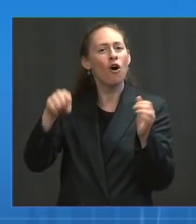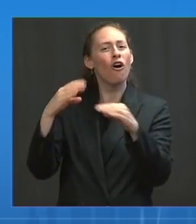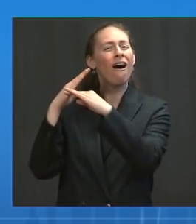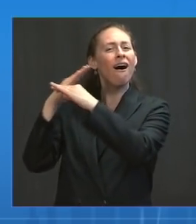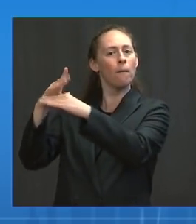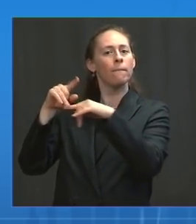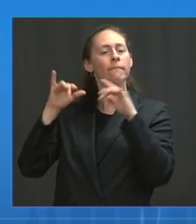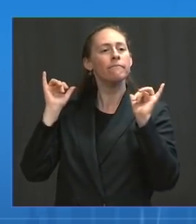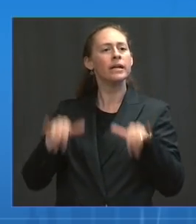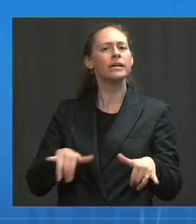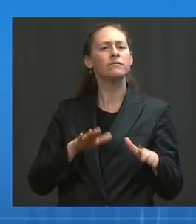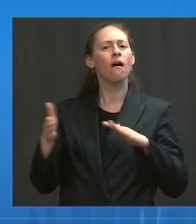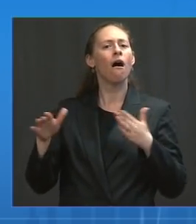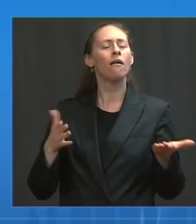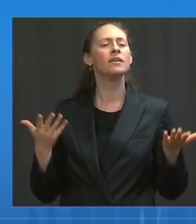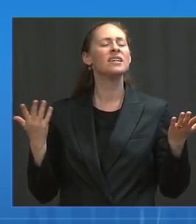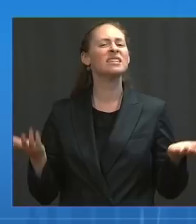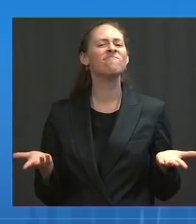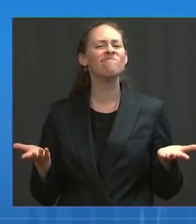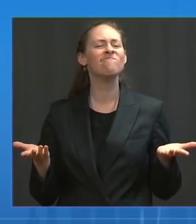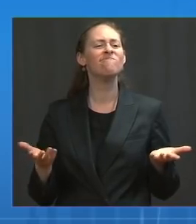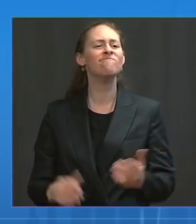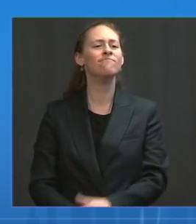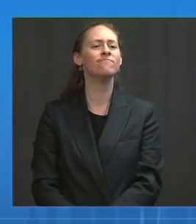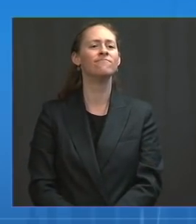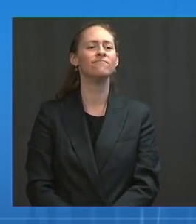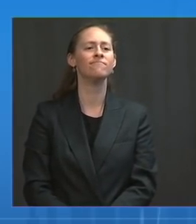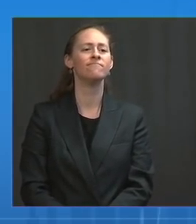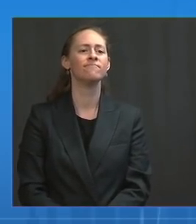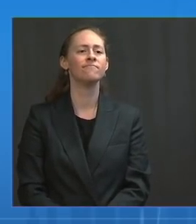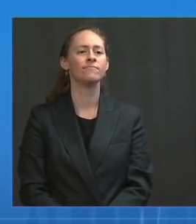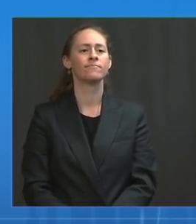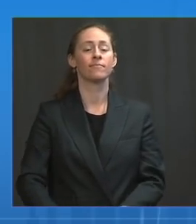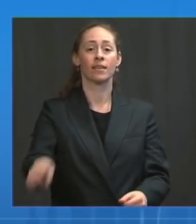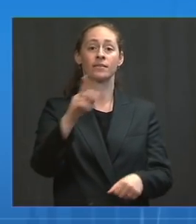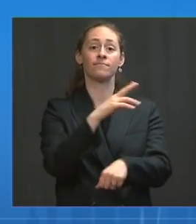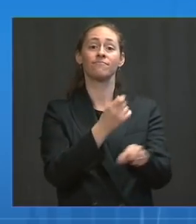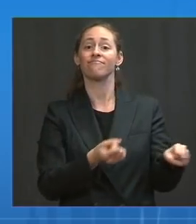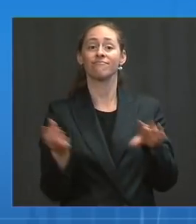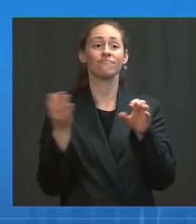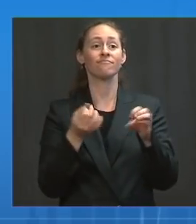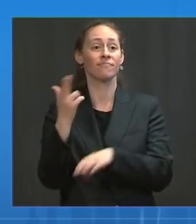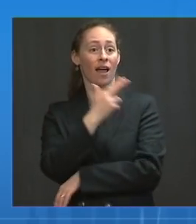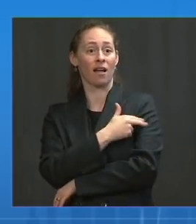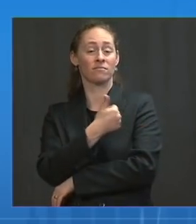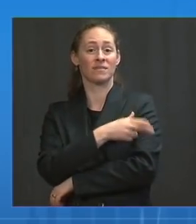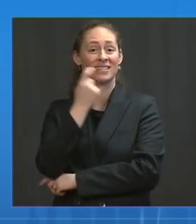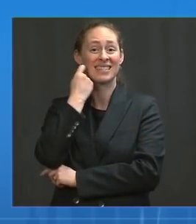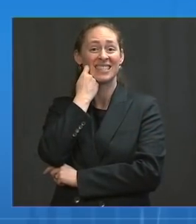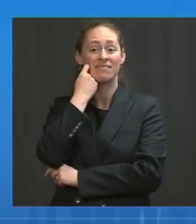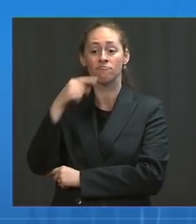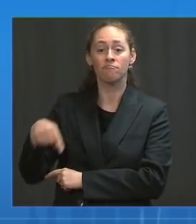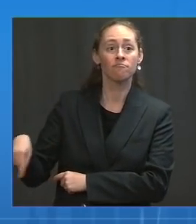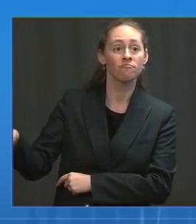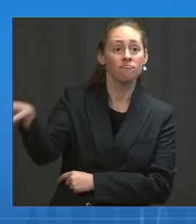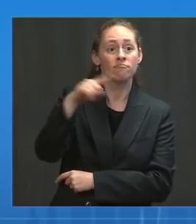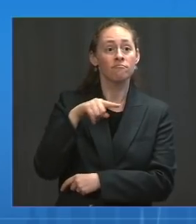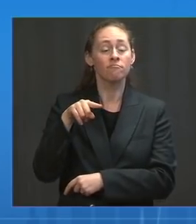Virtually all COVID-19 hospitalizations and deaths in the United States are now occurring among unvaccinated individuals.